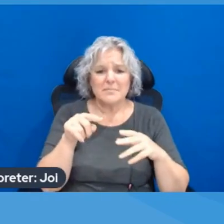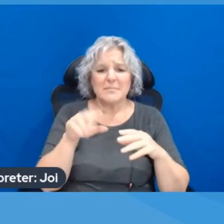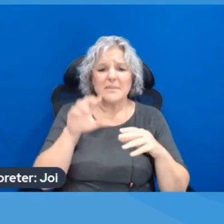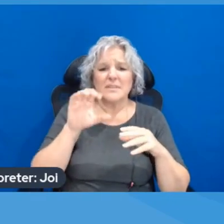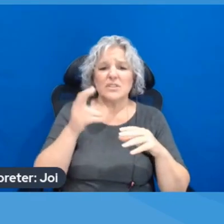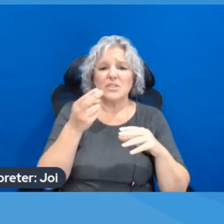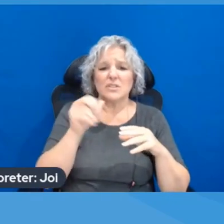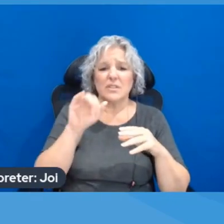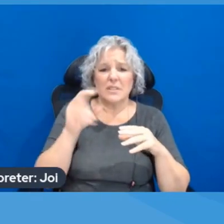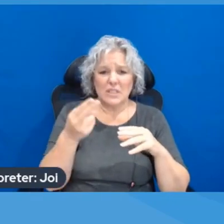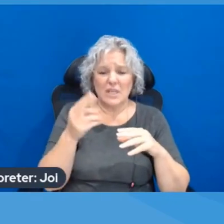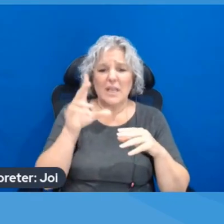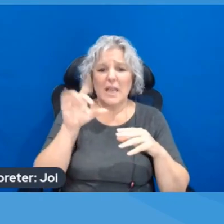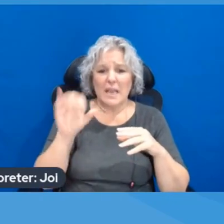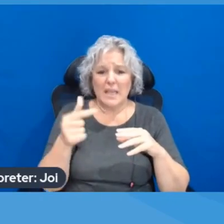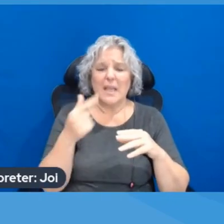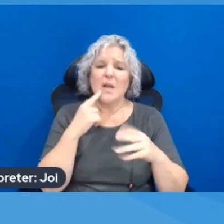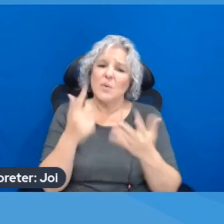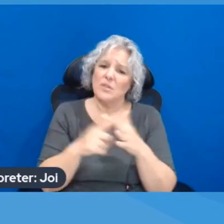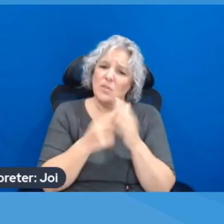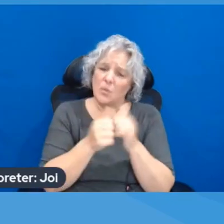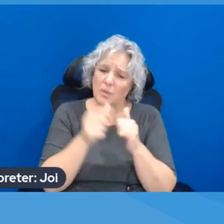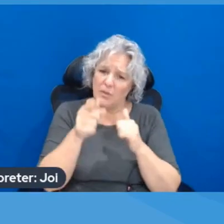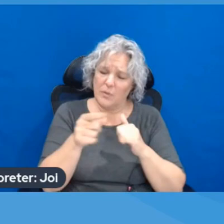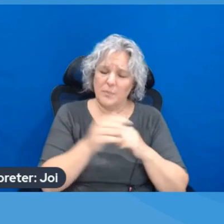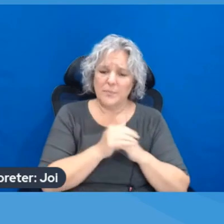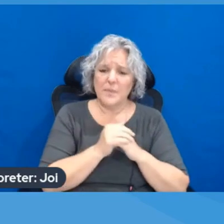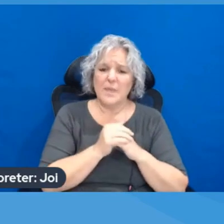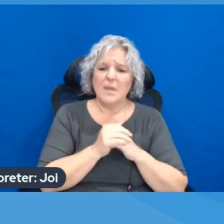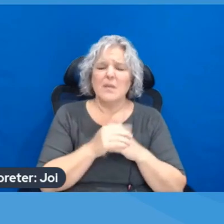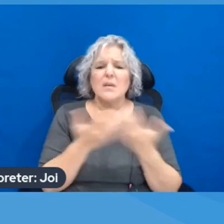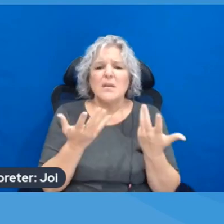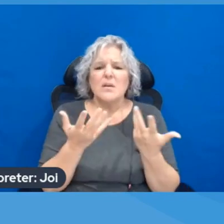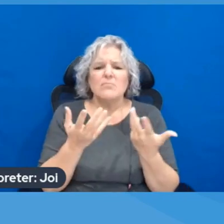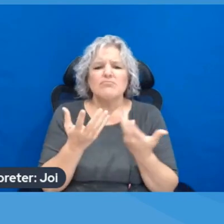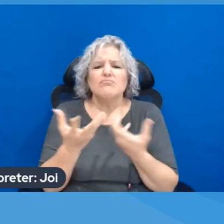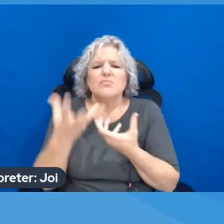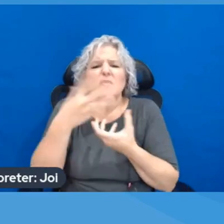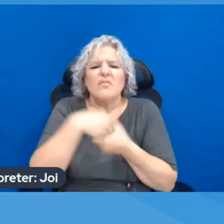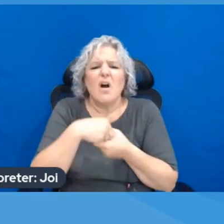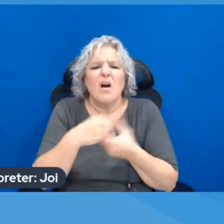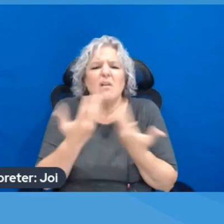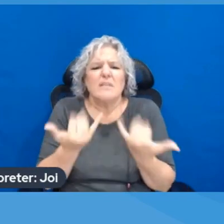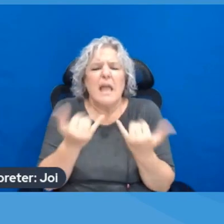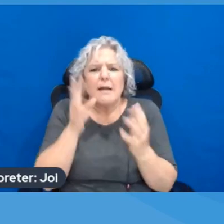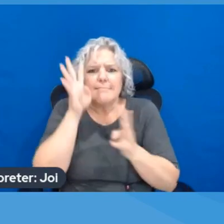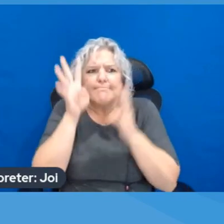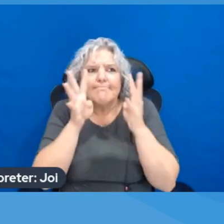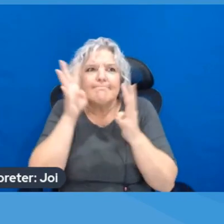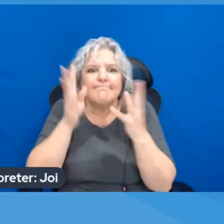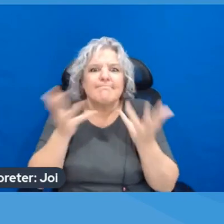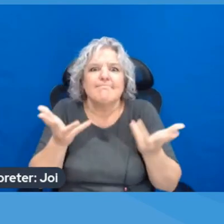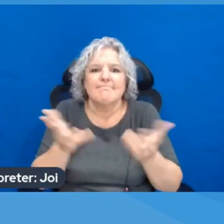I wonder if you could tell us about innovations in TA that you are currently engaged in.